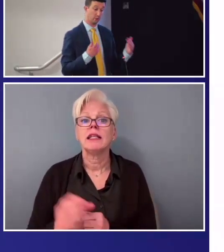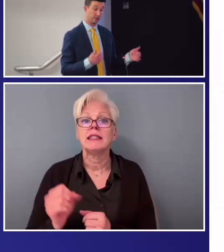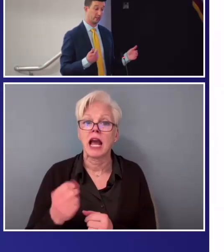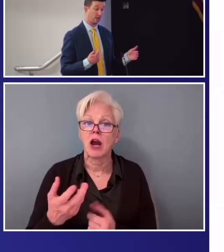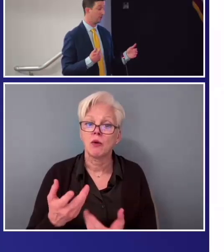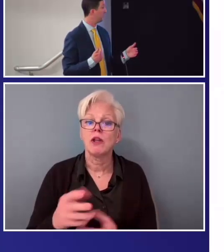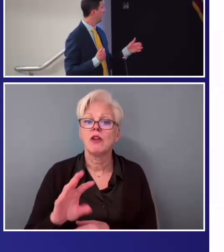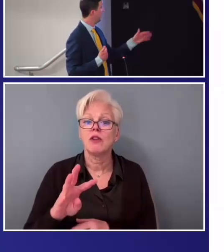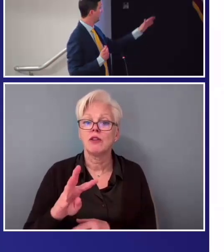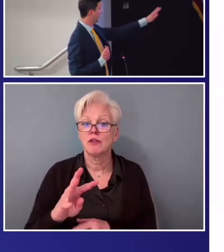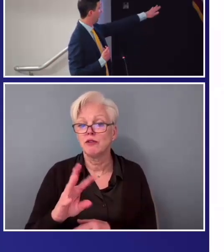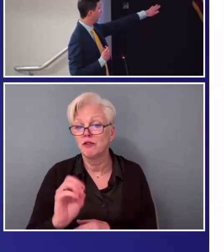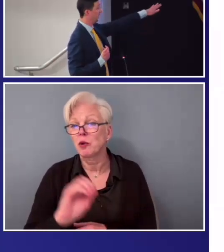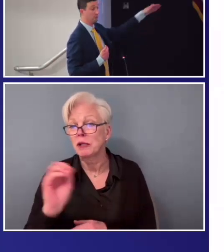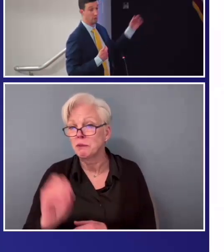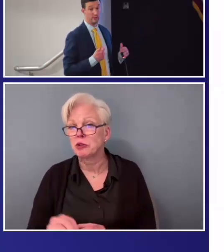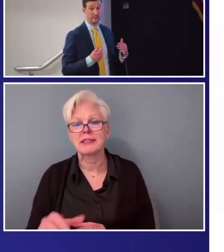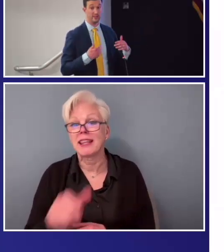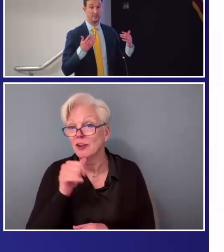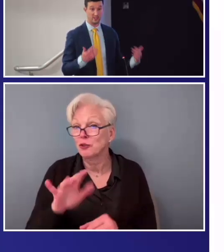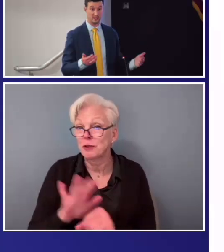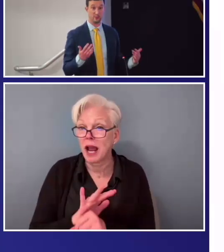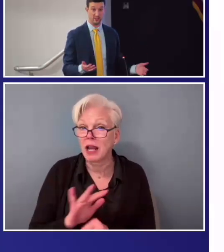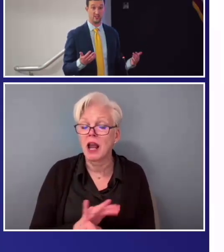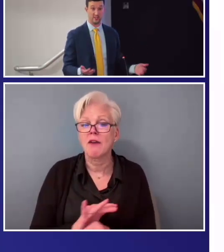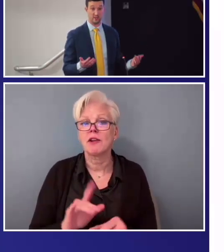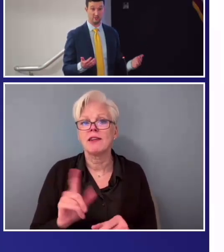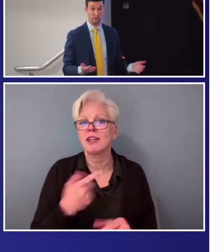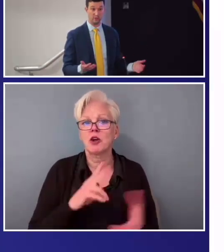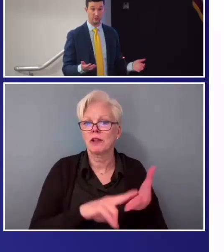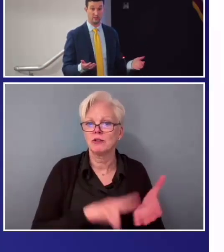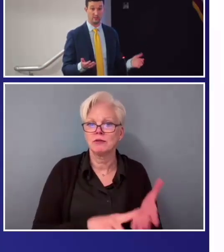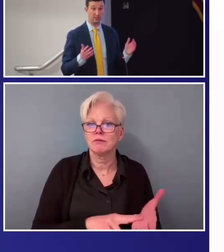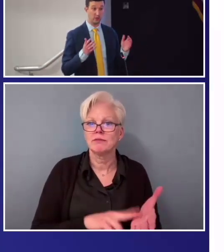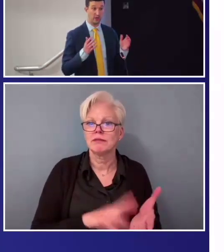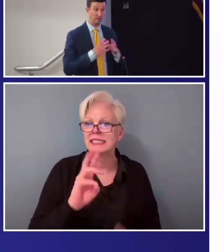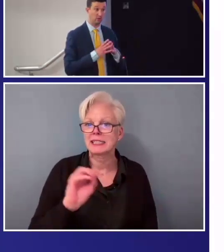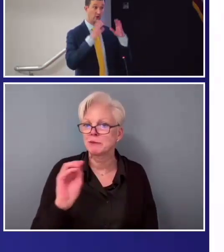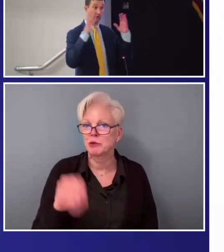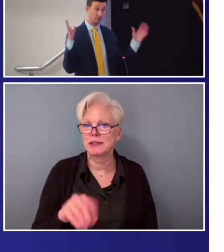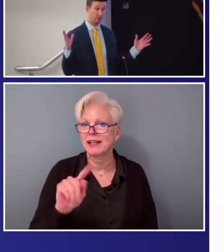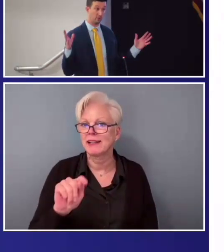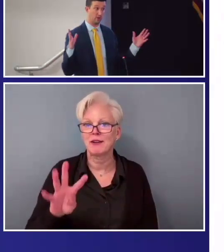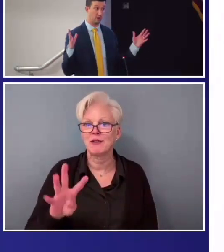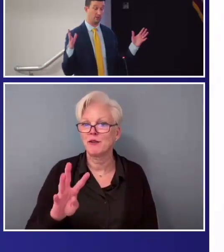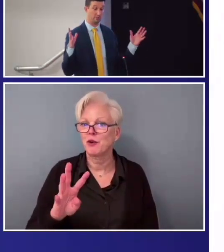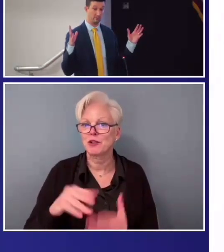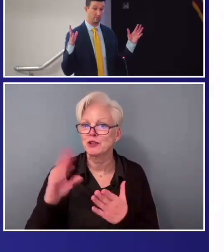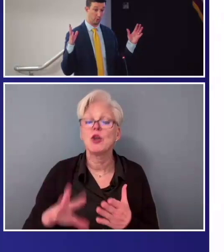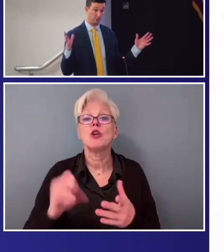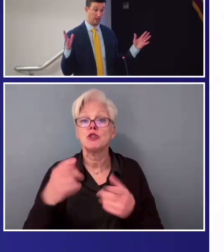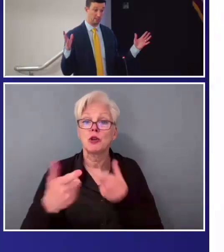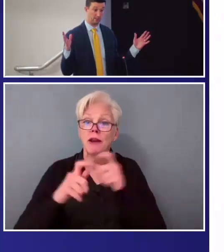don't get covered, they're only enrolling 6% of Title IV students. So you have a large number of programs,